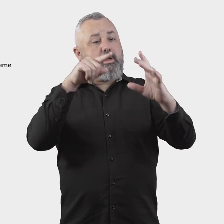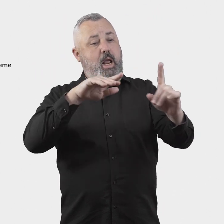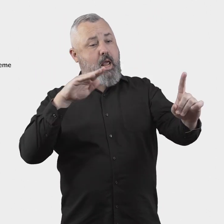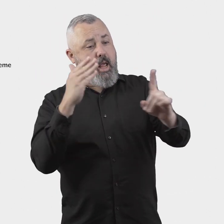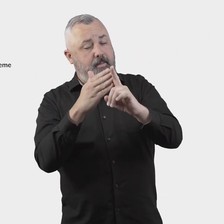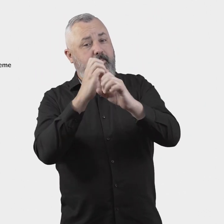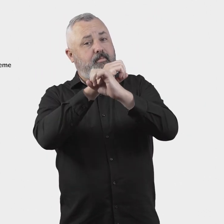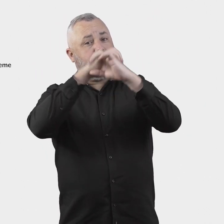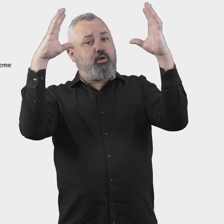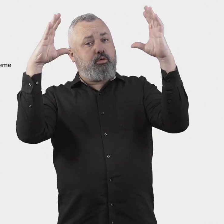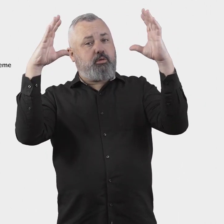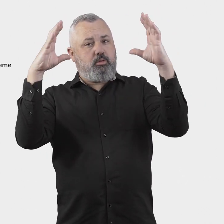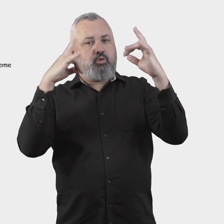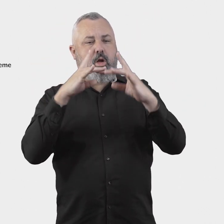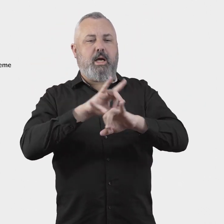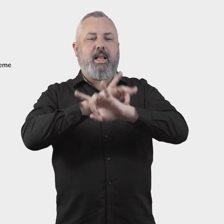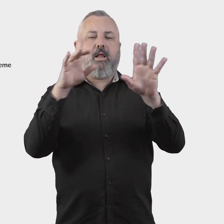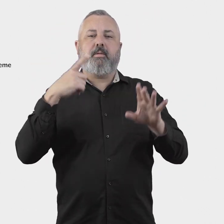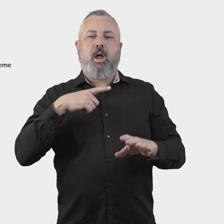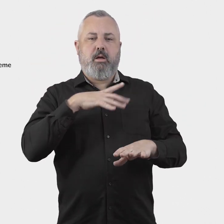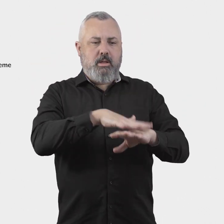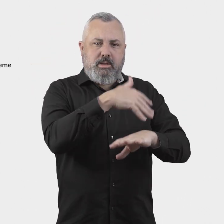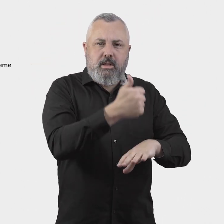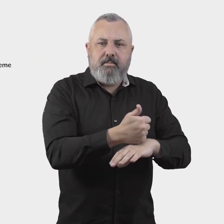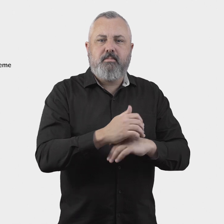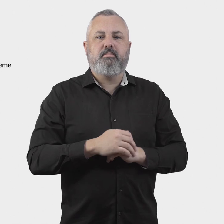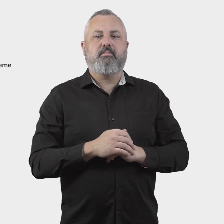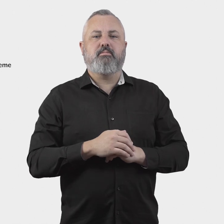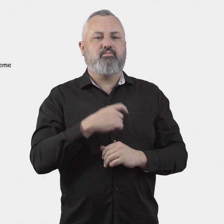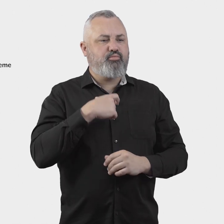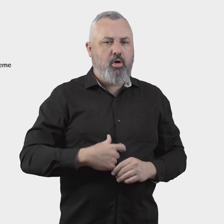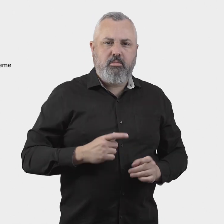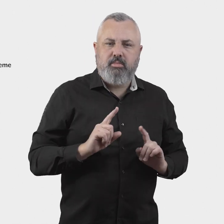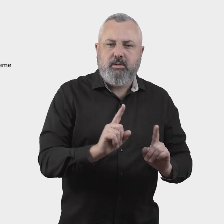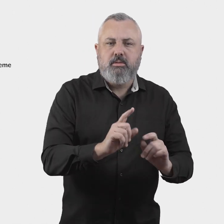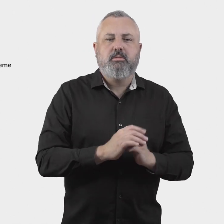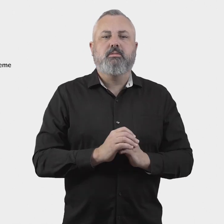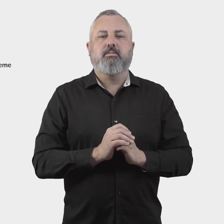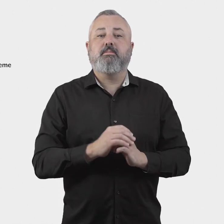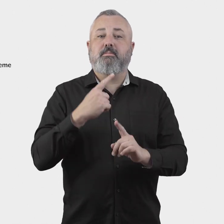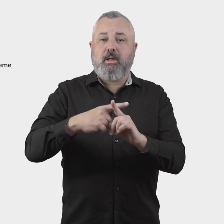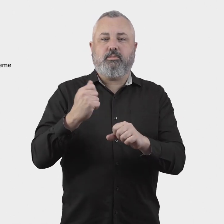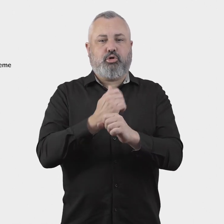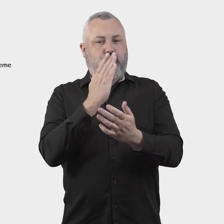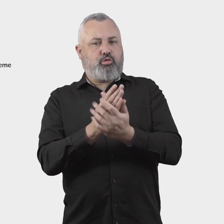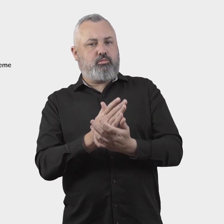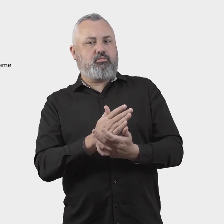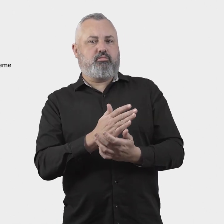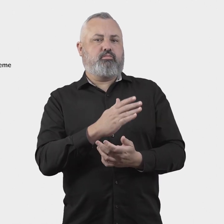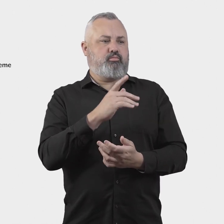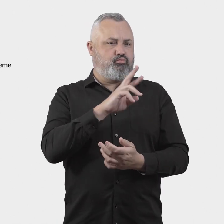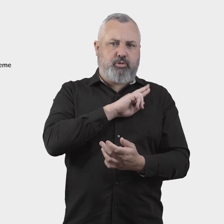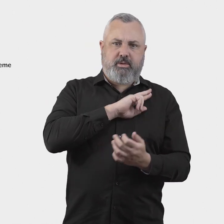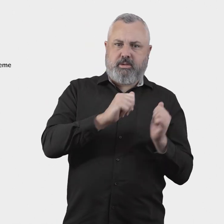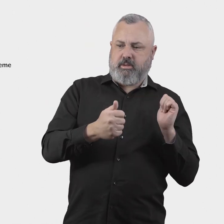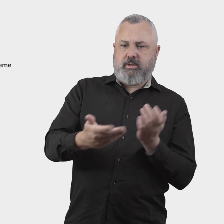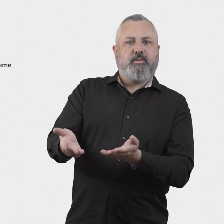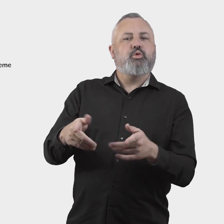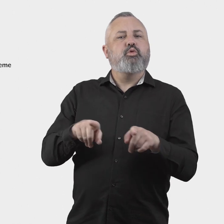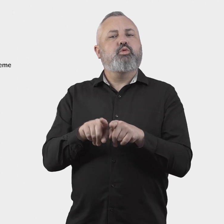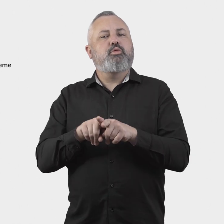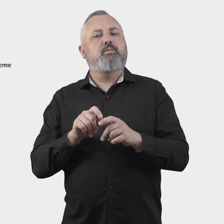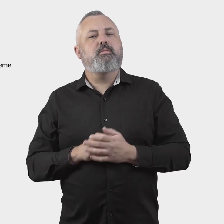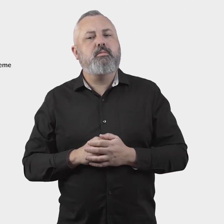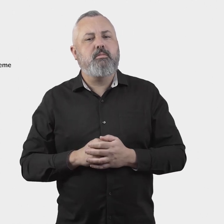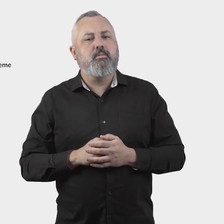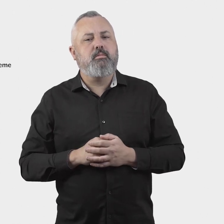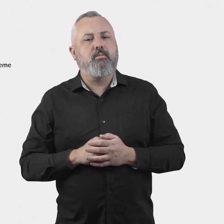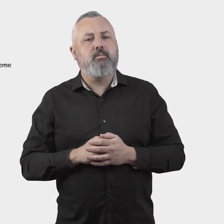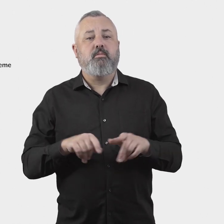The objectives will help to: clarify the purpose of the ombuds scheme, make it accountable for its actions, and